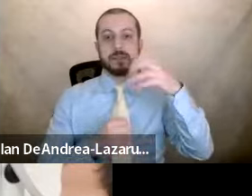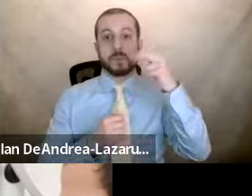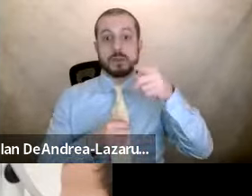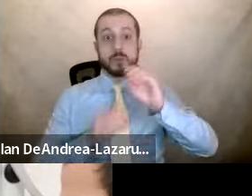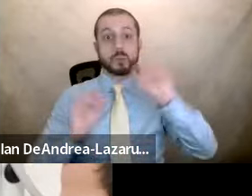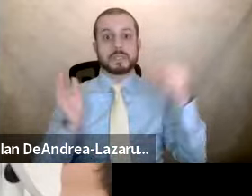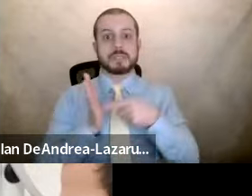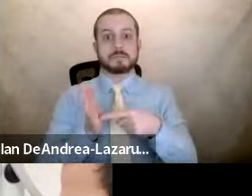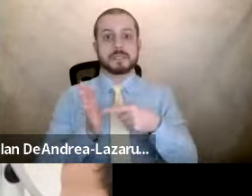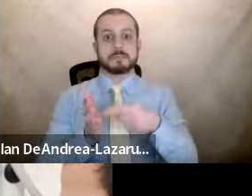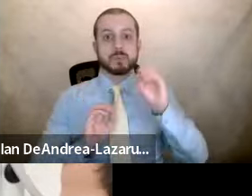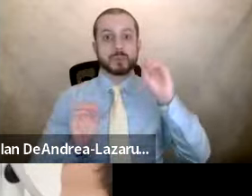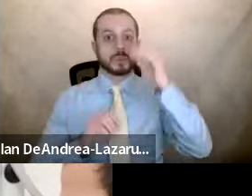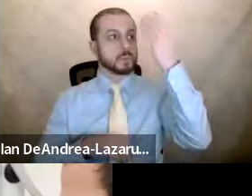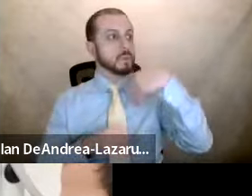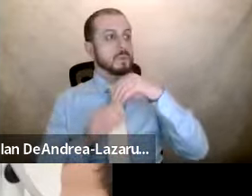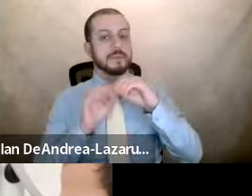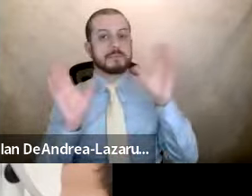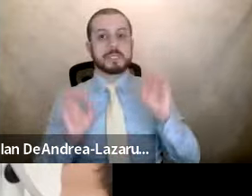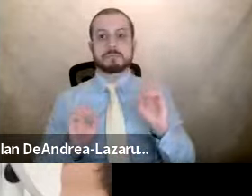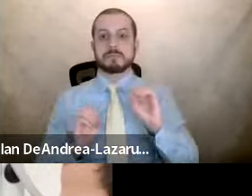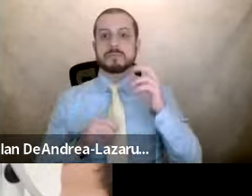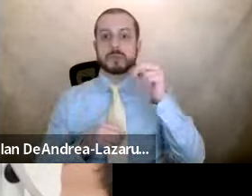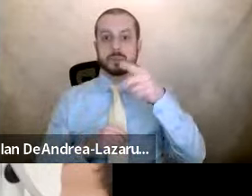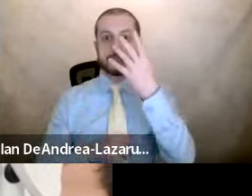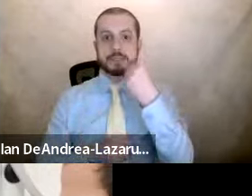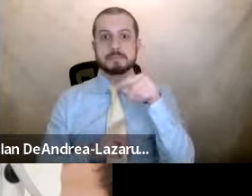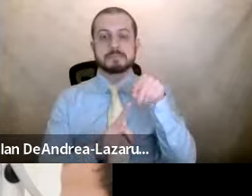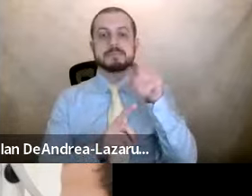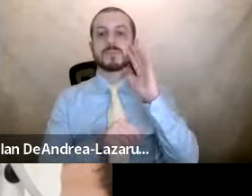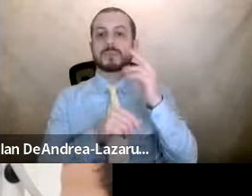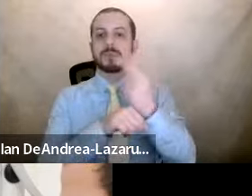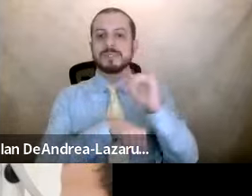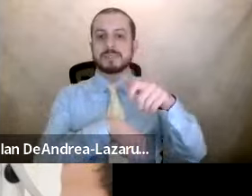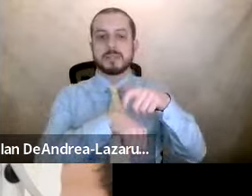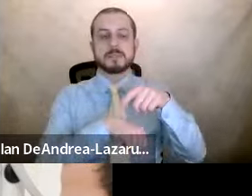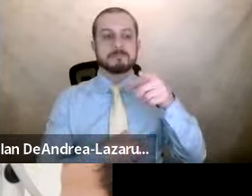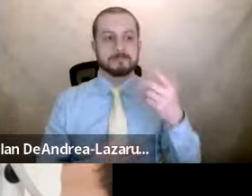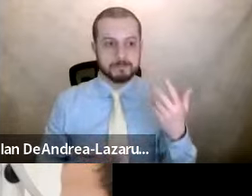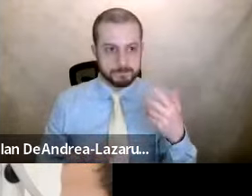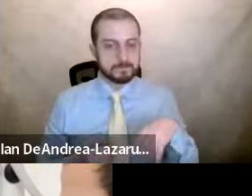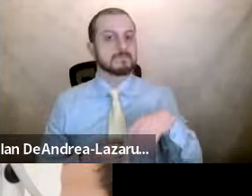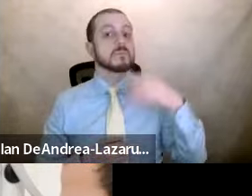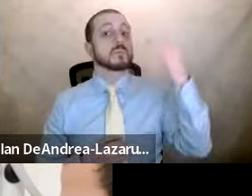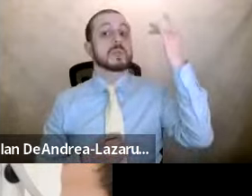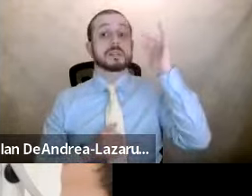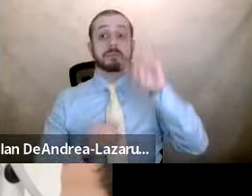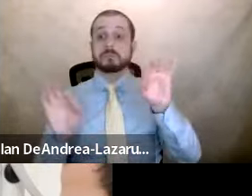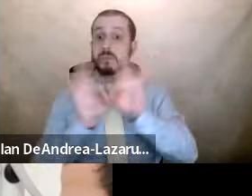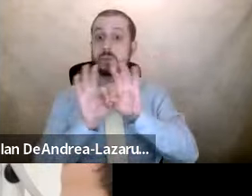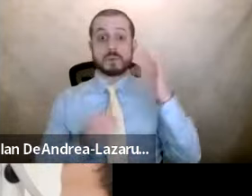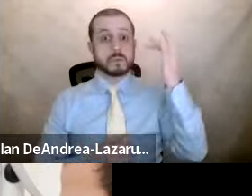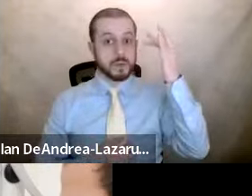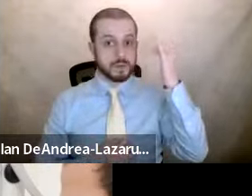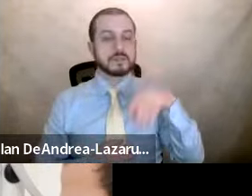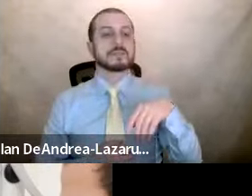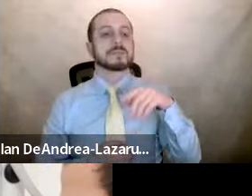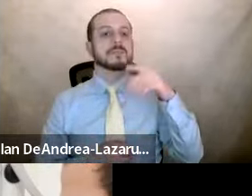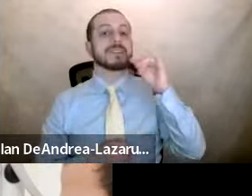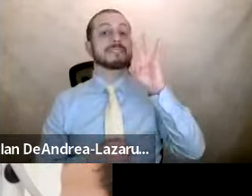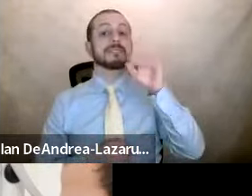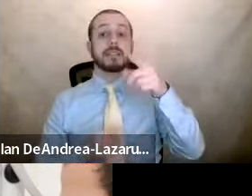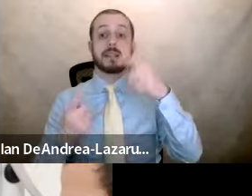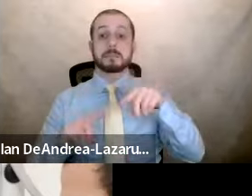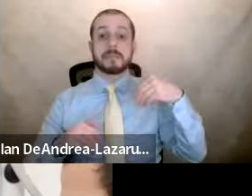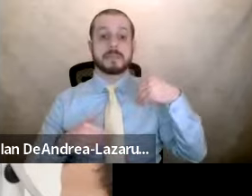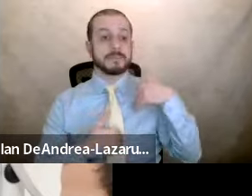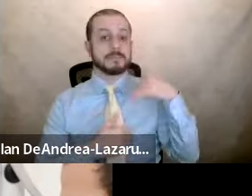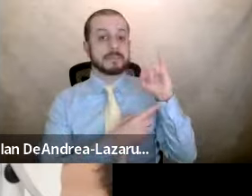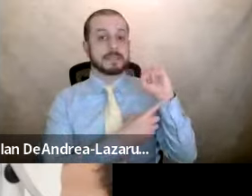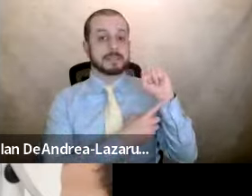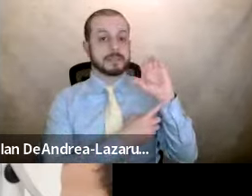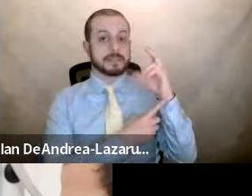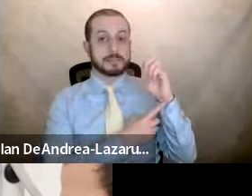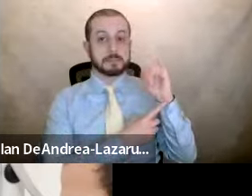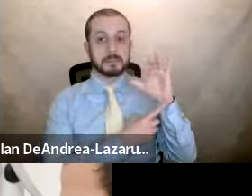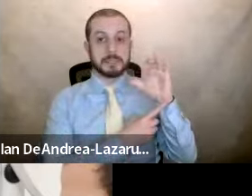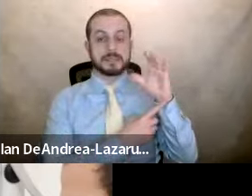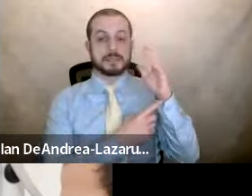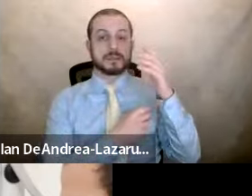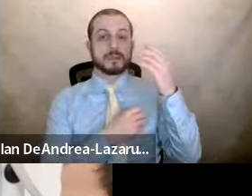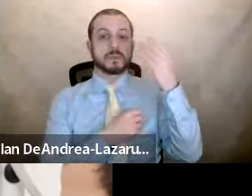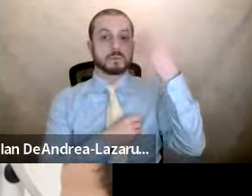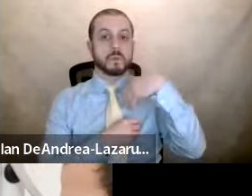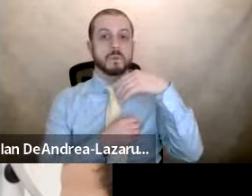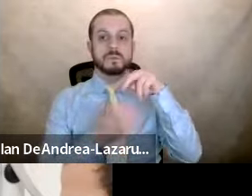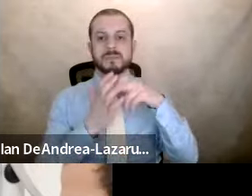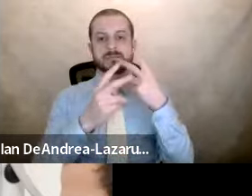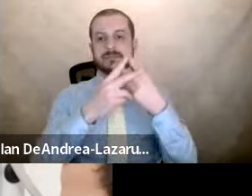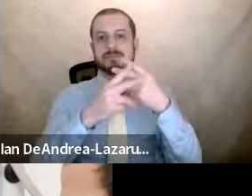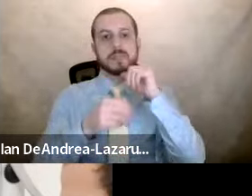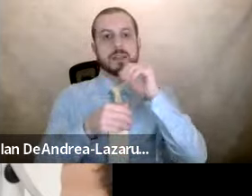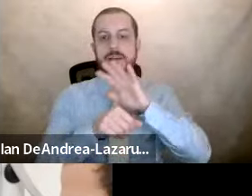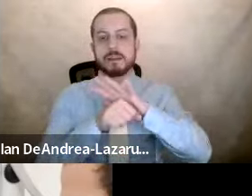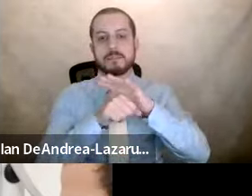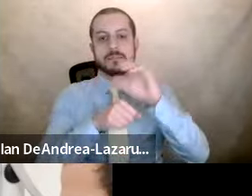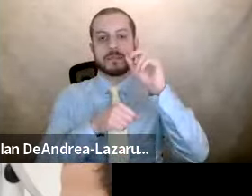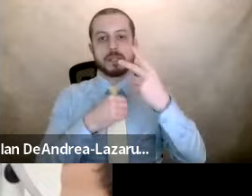If someone were to wake up with symptoms, for example, they would have no idea what time their last known well was, because they were sleeping overnight.